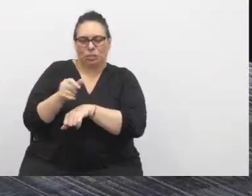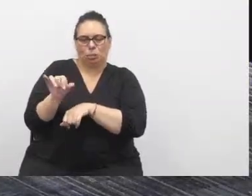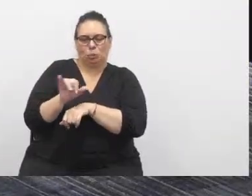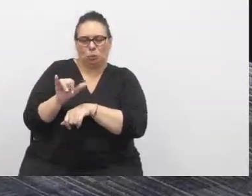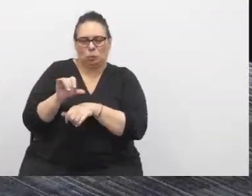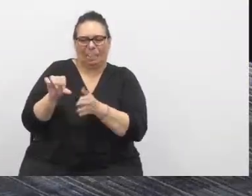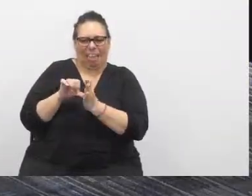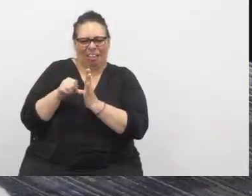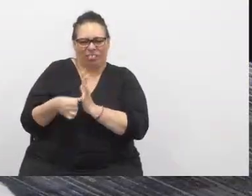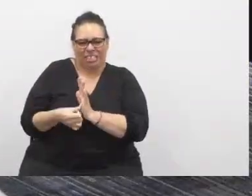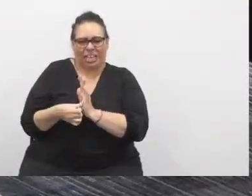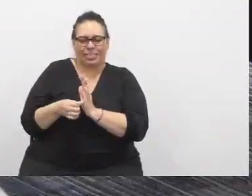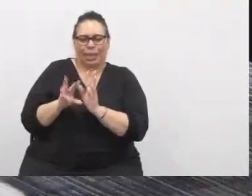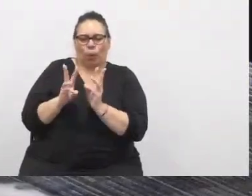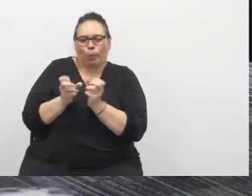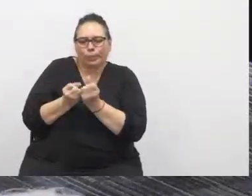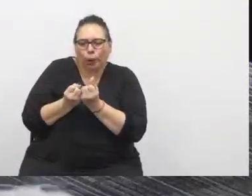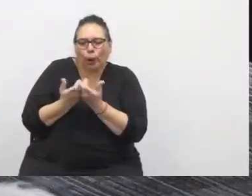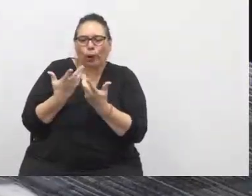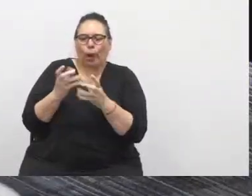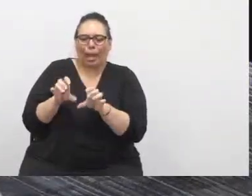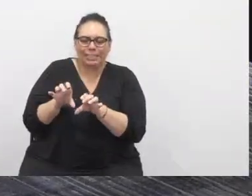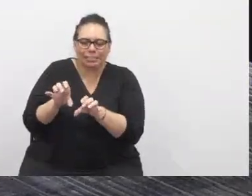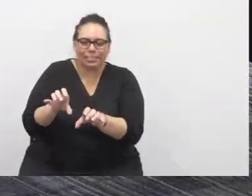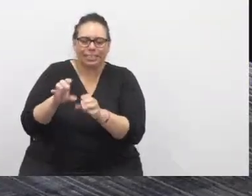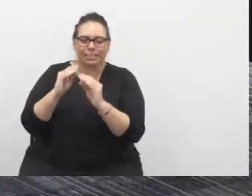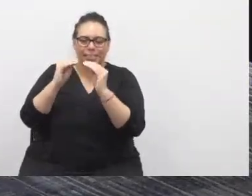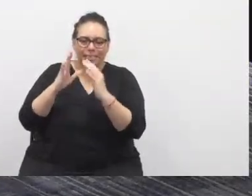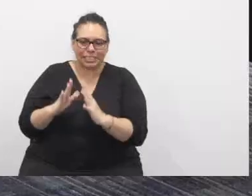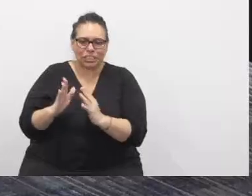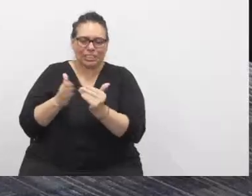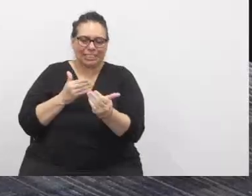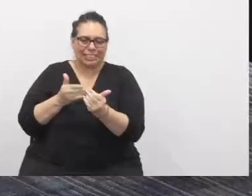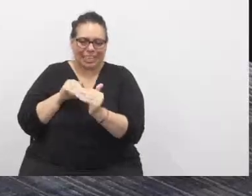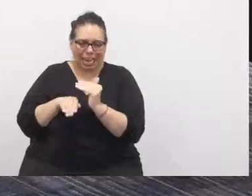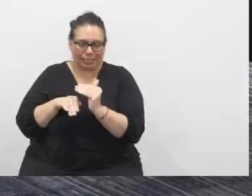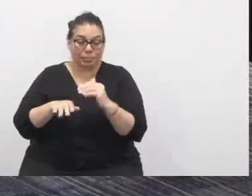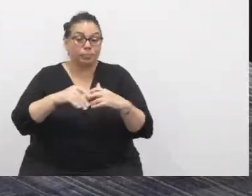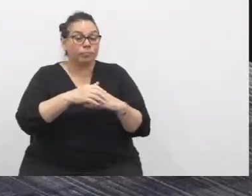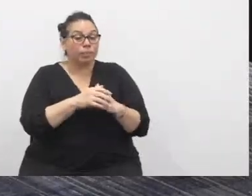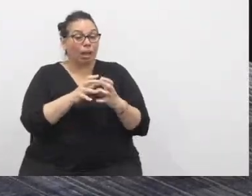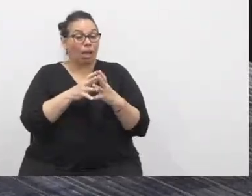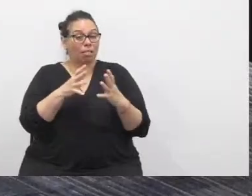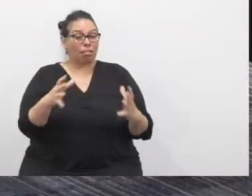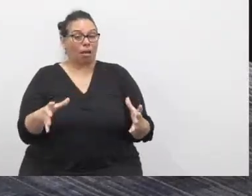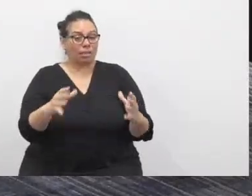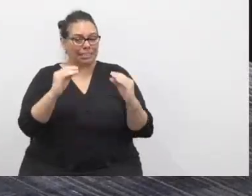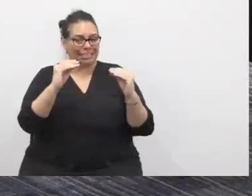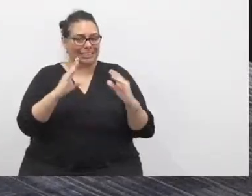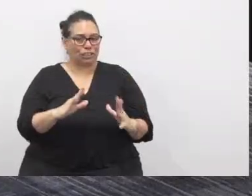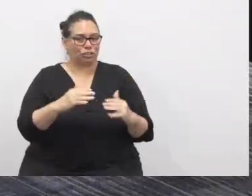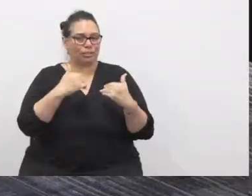or they might have just different activities that teachers can easily do. A lot of it is teachers have a lot of resources